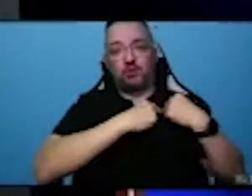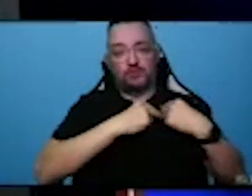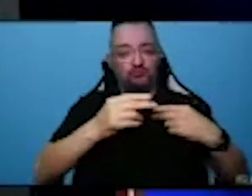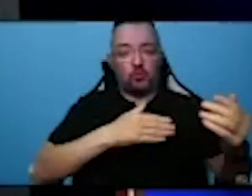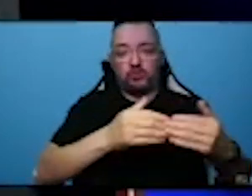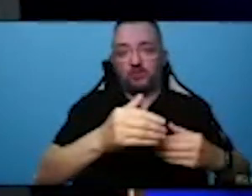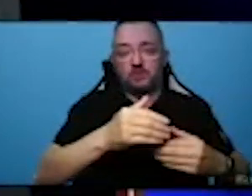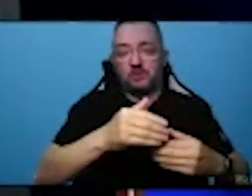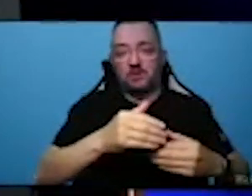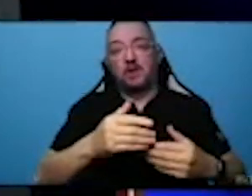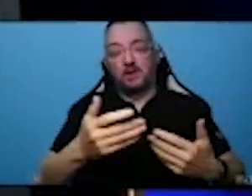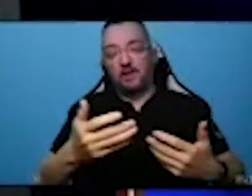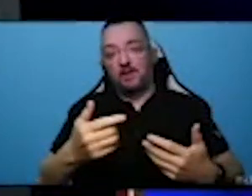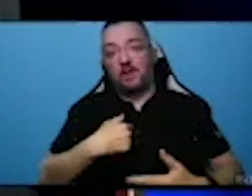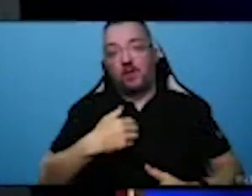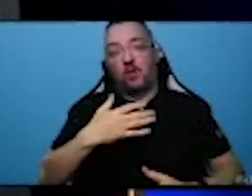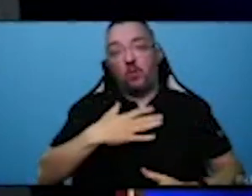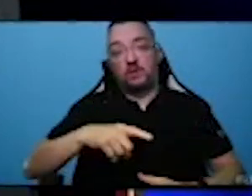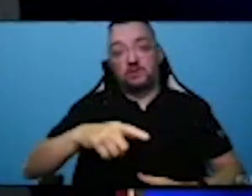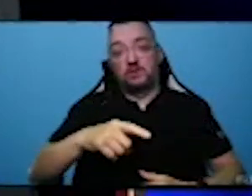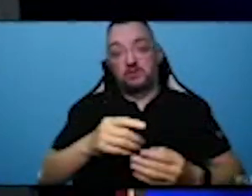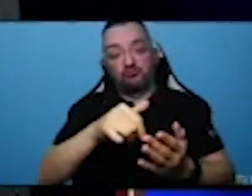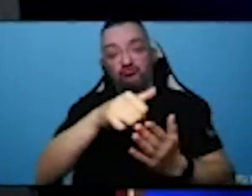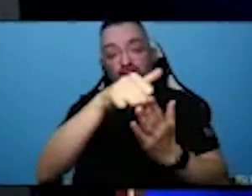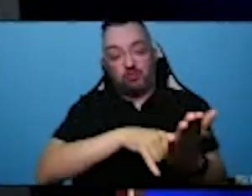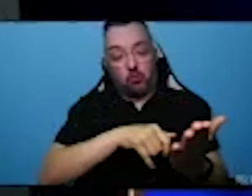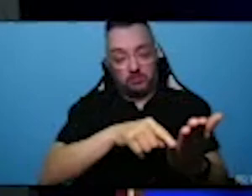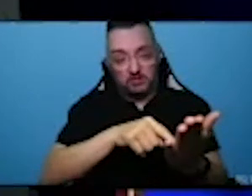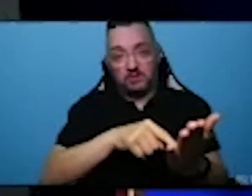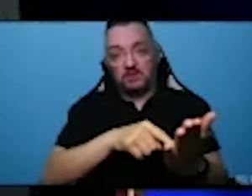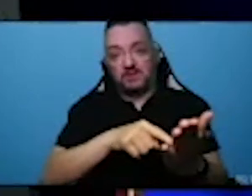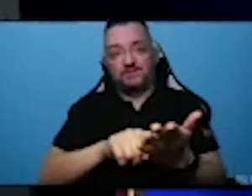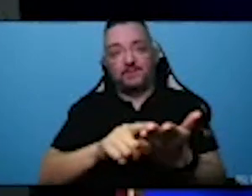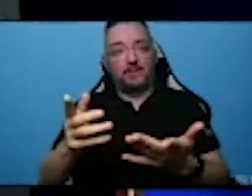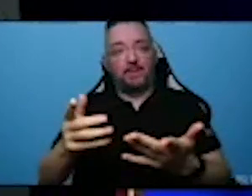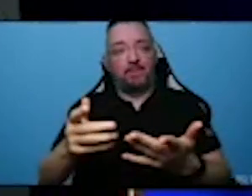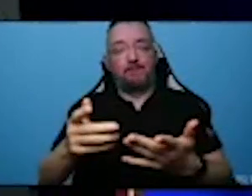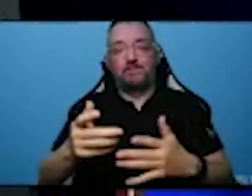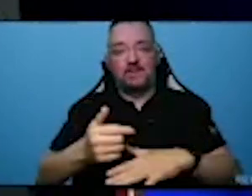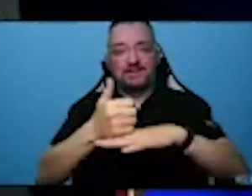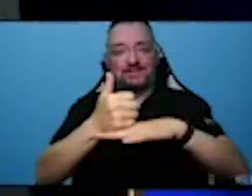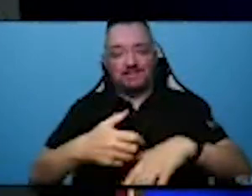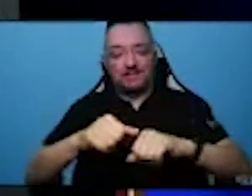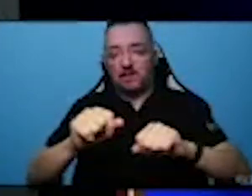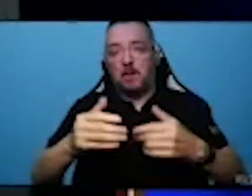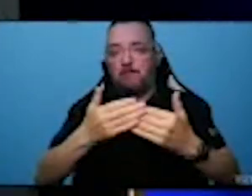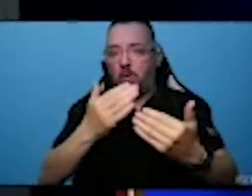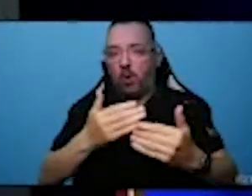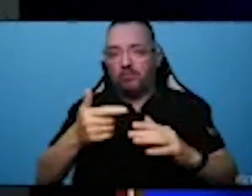see the Commission report and the Commission would like to see the report as a basis for further conversation and continuing approaches that does lead to that dialogue on the ground.